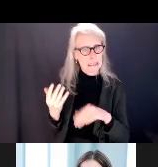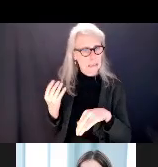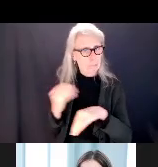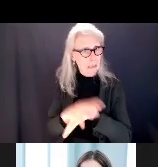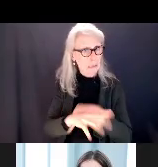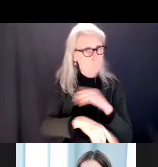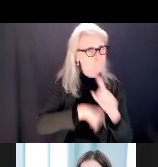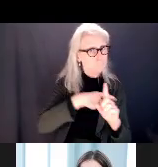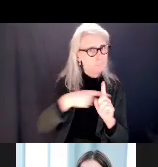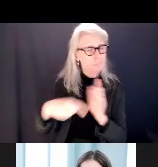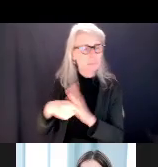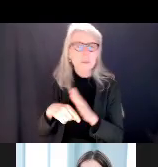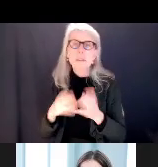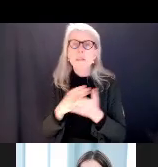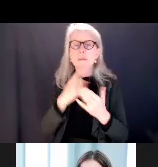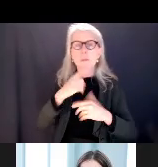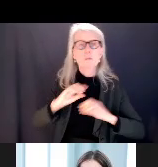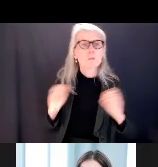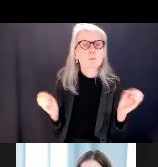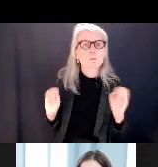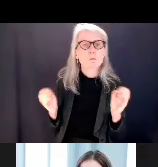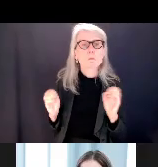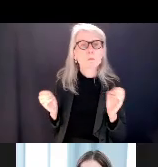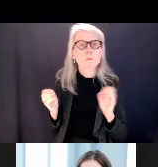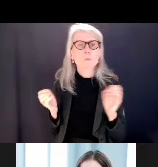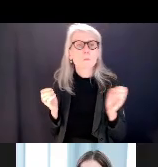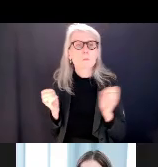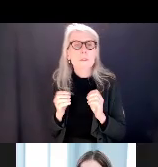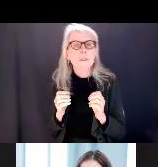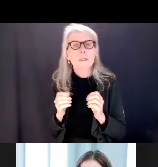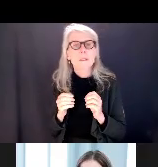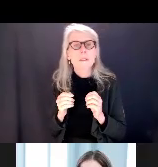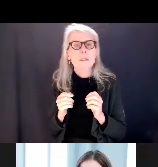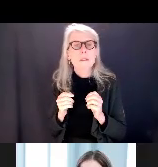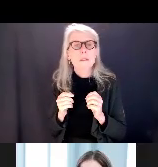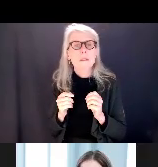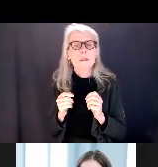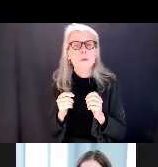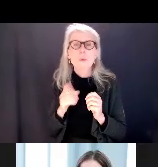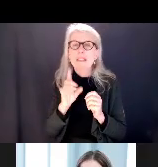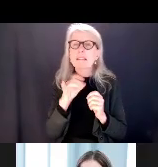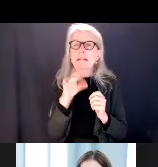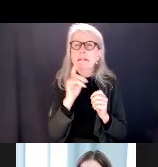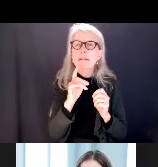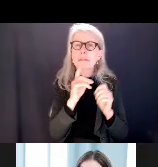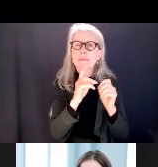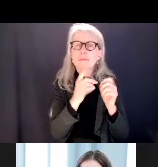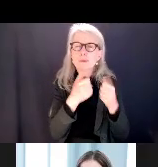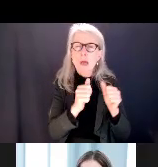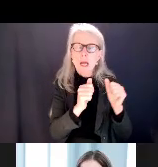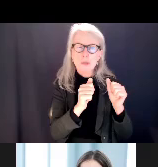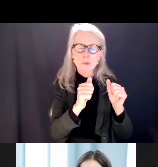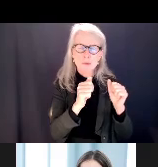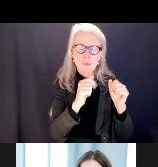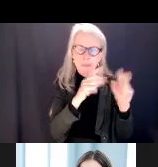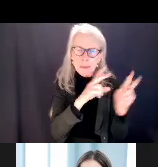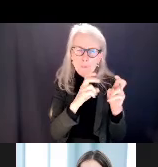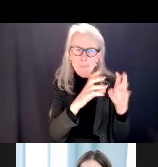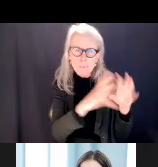And these are summaries. Um we kind of grouped the the findings together. Um they were worried that